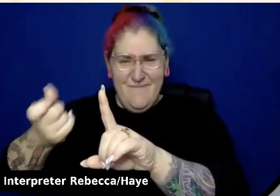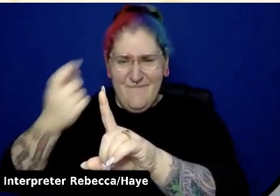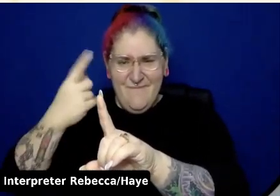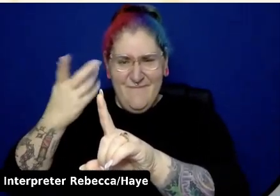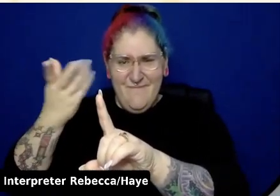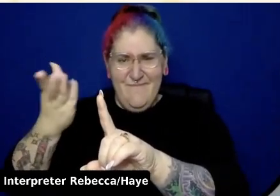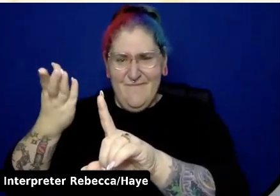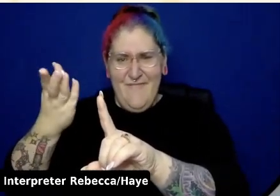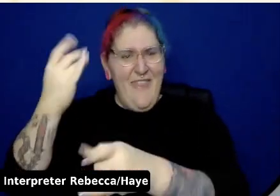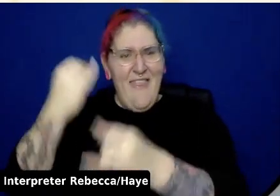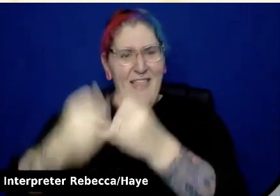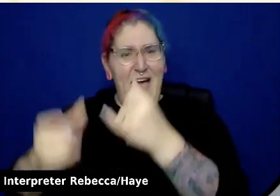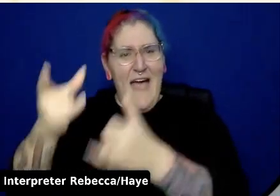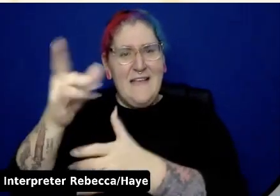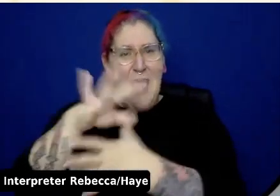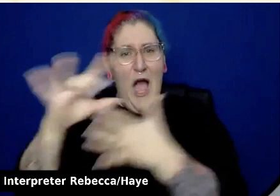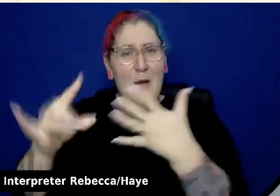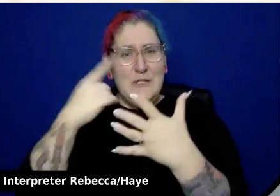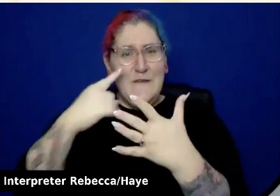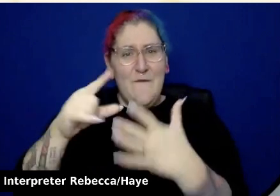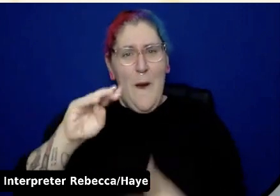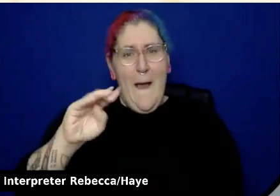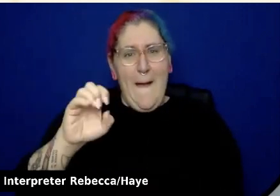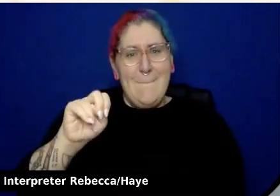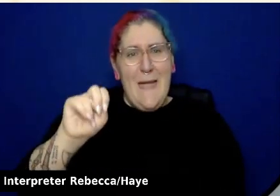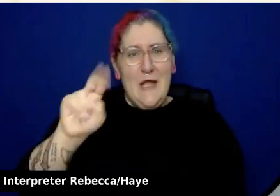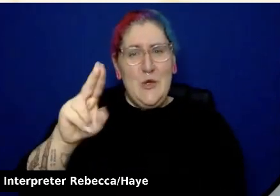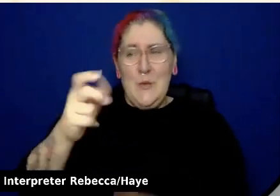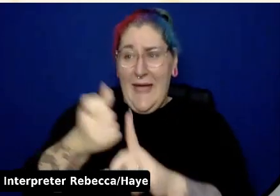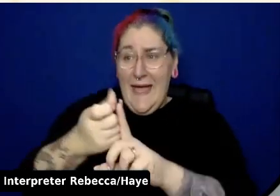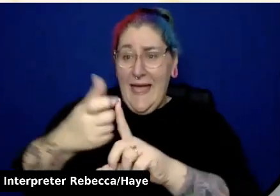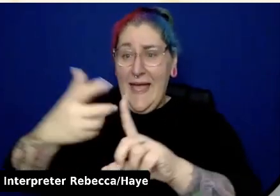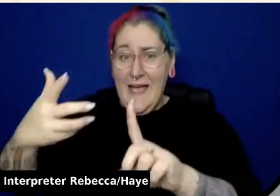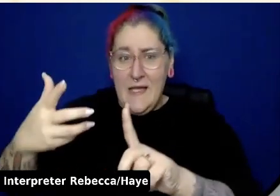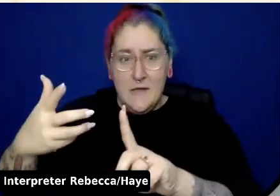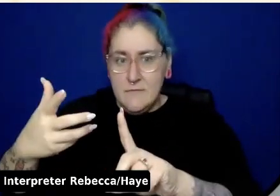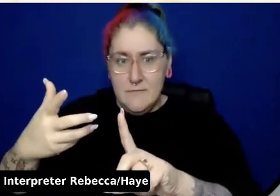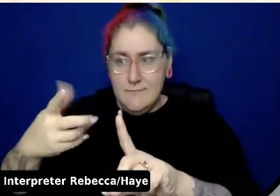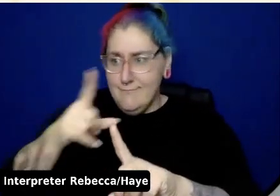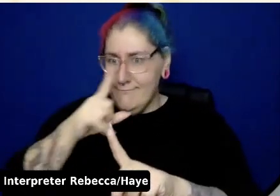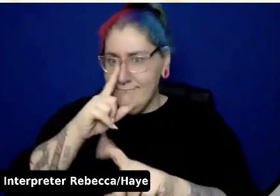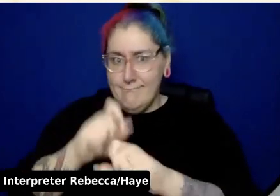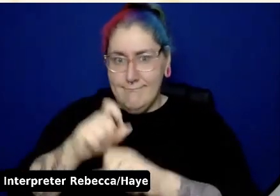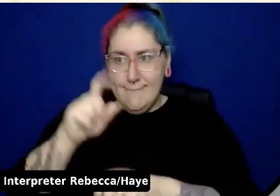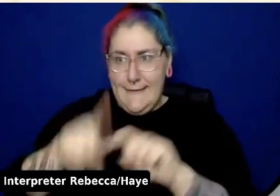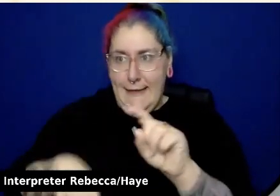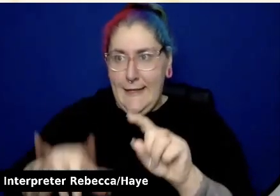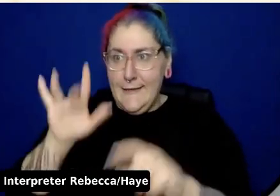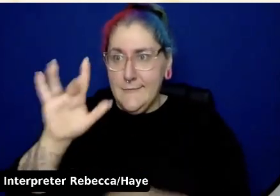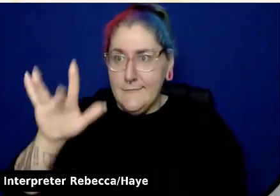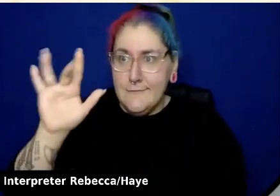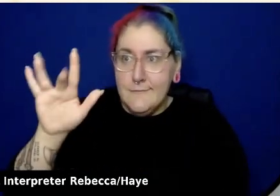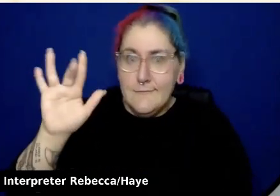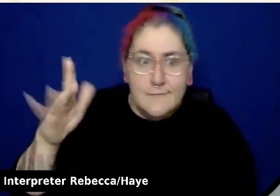of menu hierarchy item can be expanded. But in reality it cannot. So it leaves users disoriented.